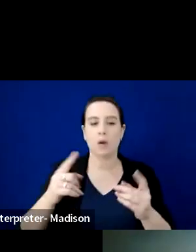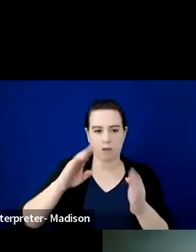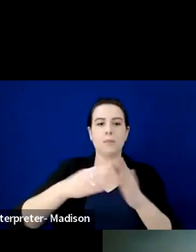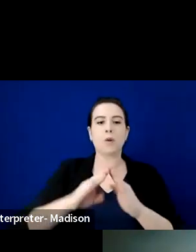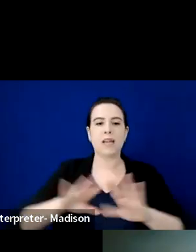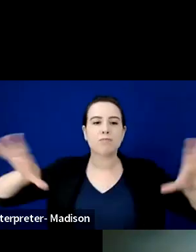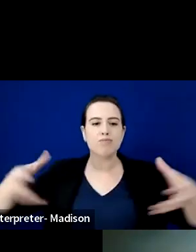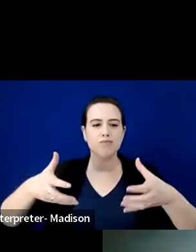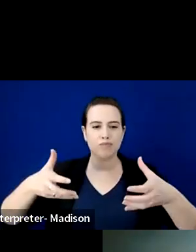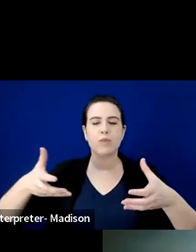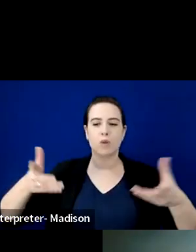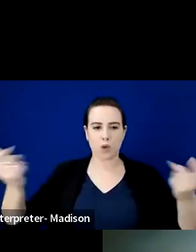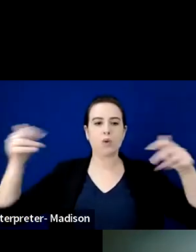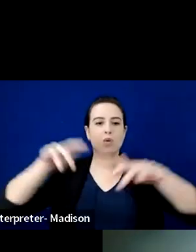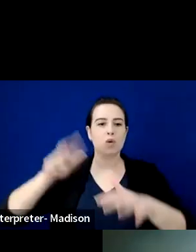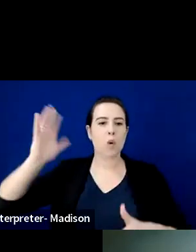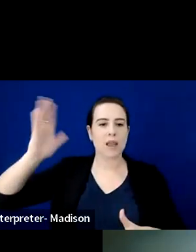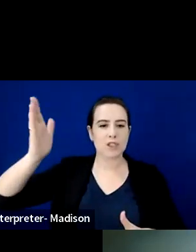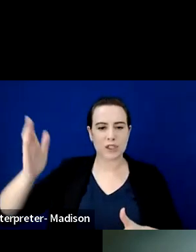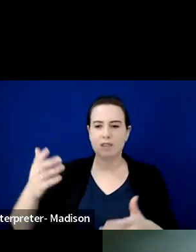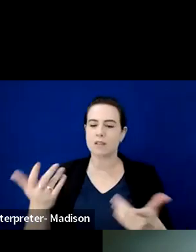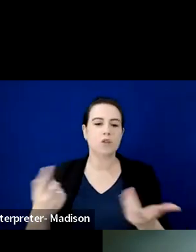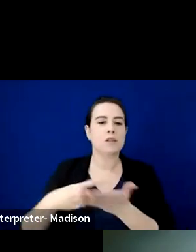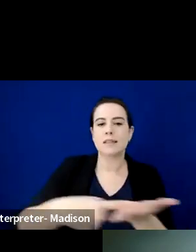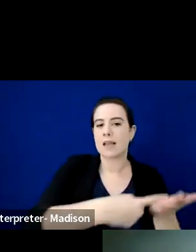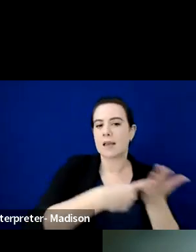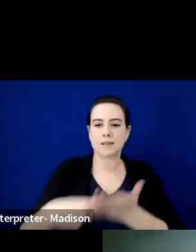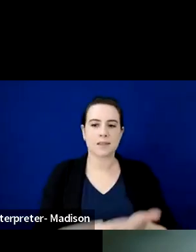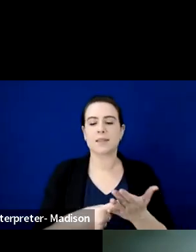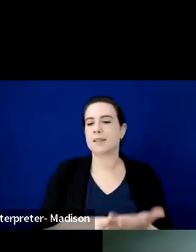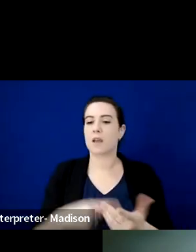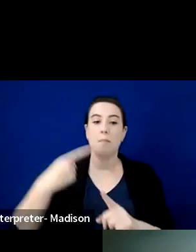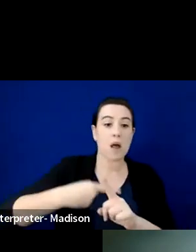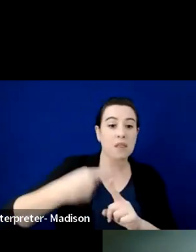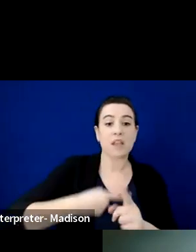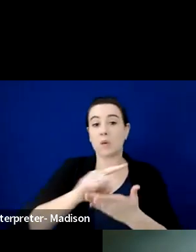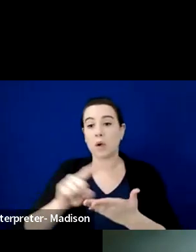Regina, here in Missouri -- which is [ Unclear ] -- community coalitions.